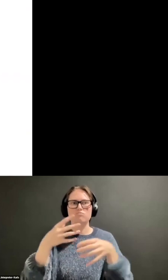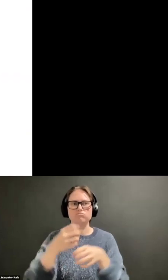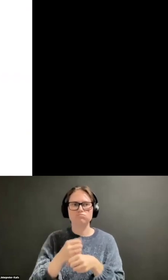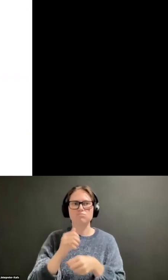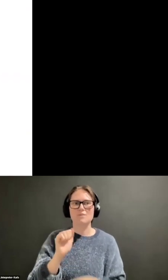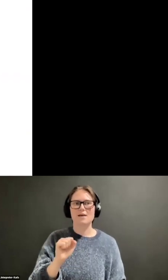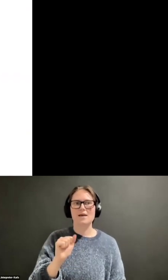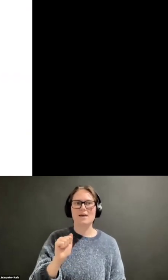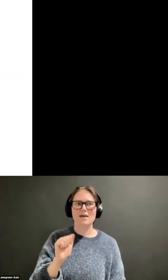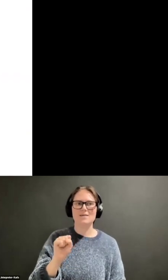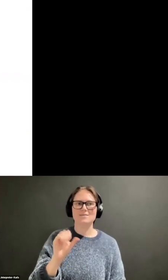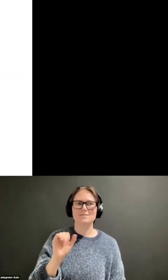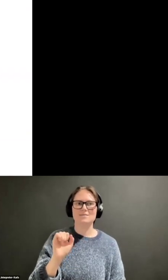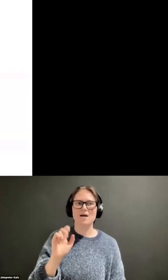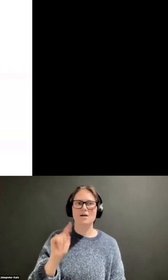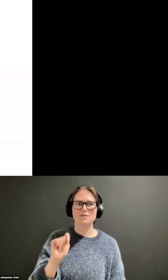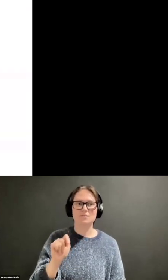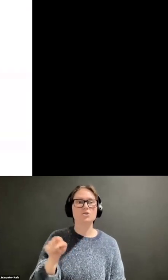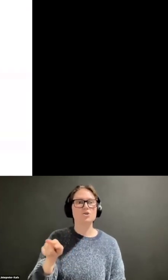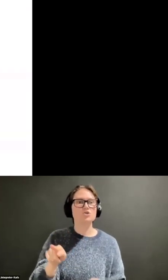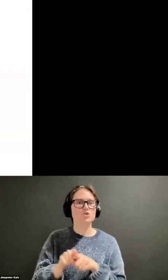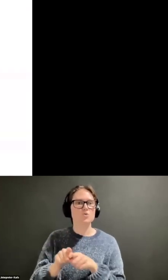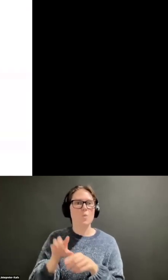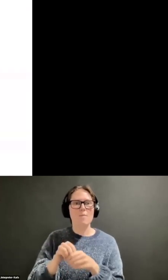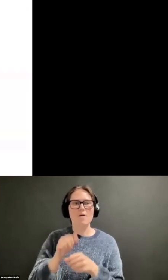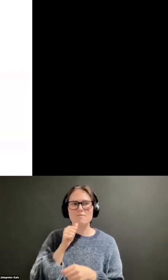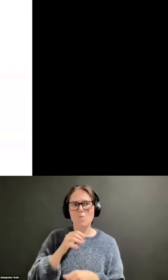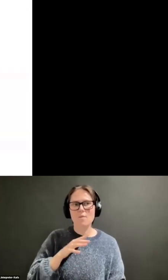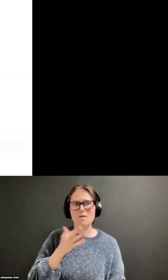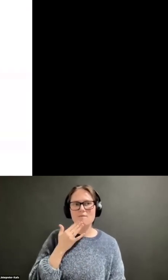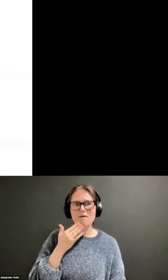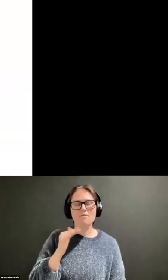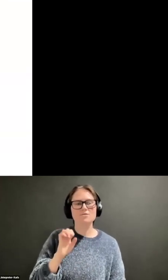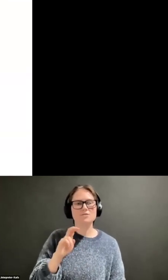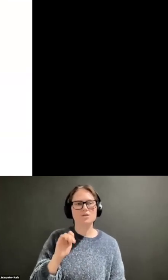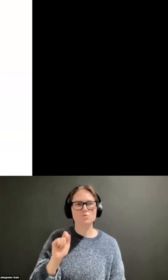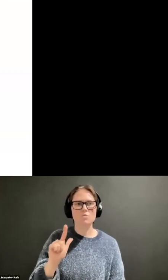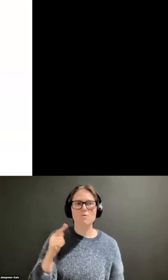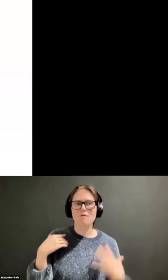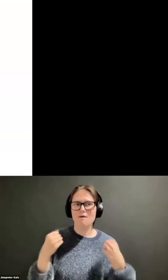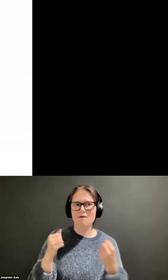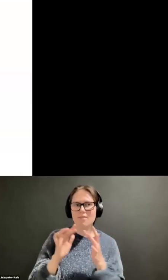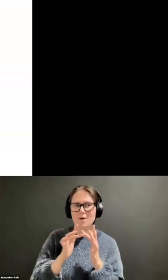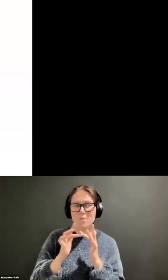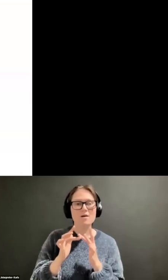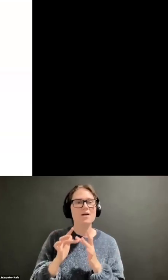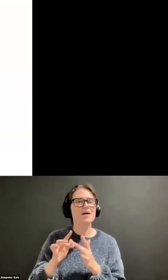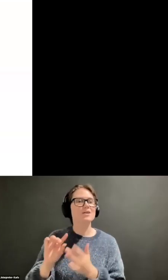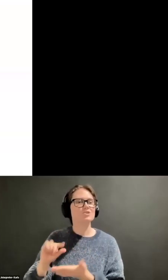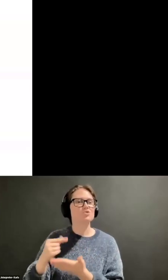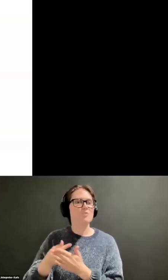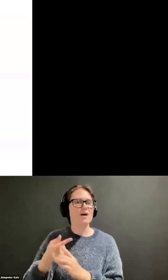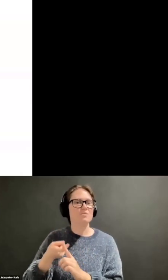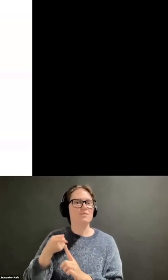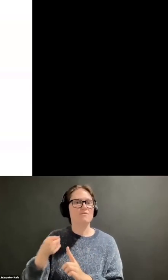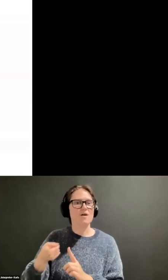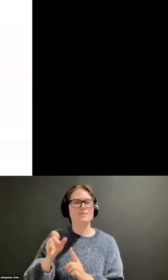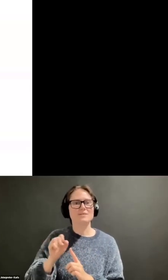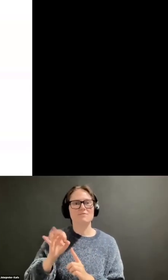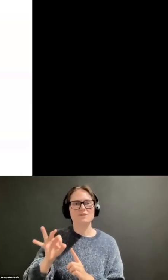Women of Color Sexual Health Network and a graduate and member of the San Francisco Sexuality Information